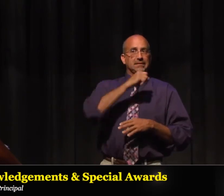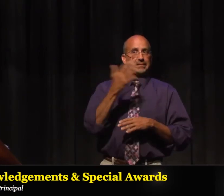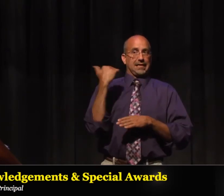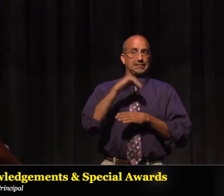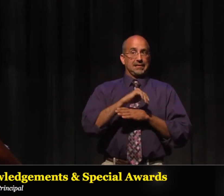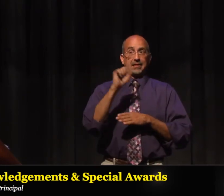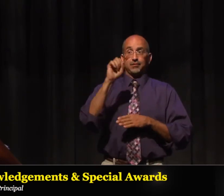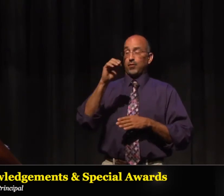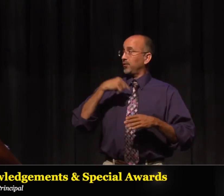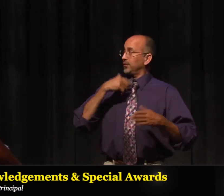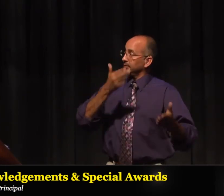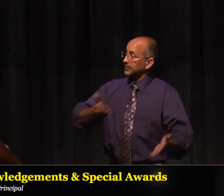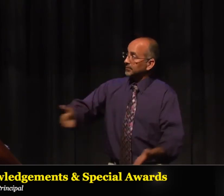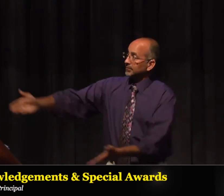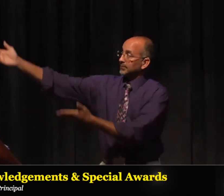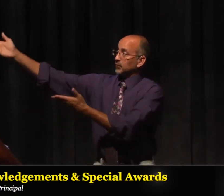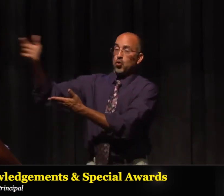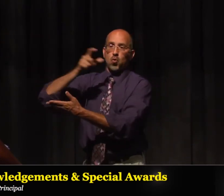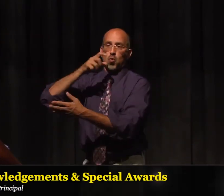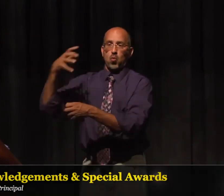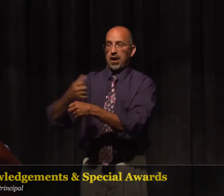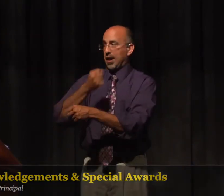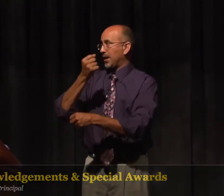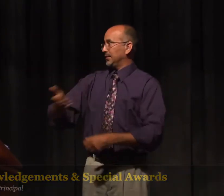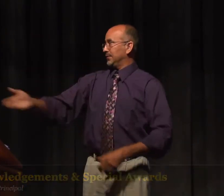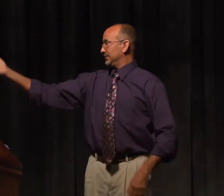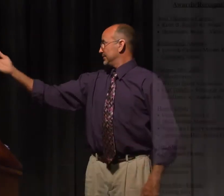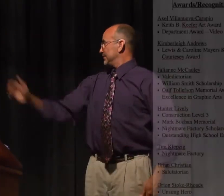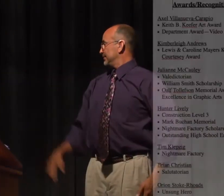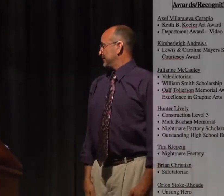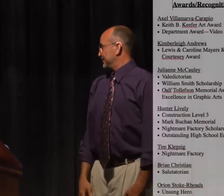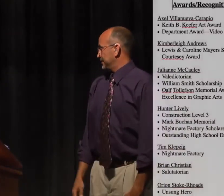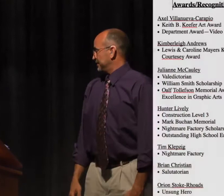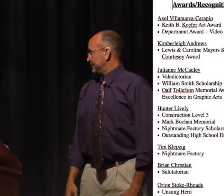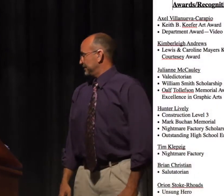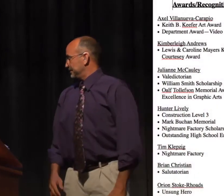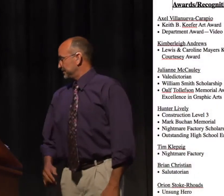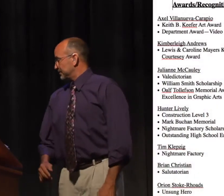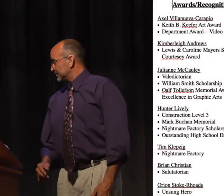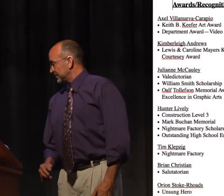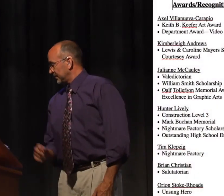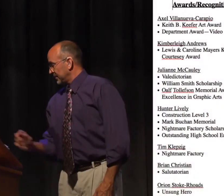Scholarships if you missed it so we can see who won.